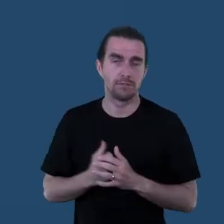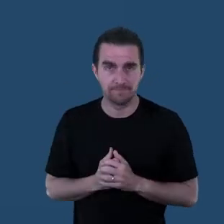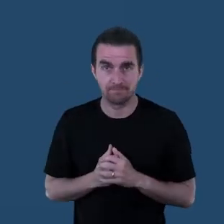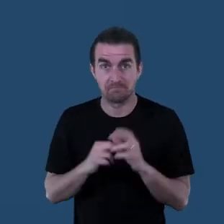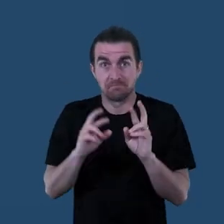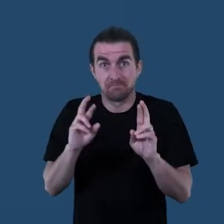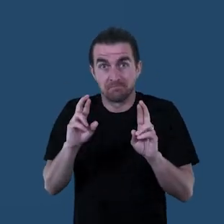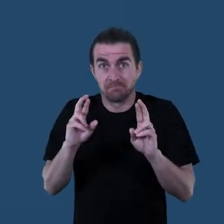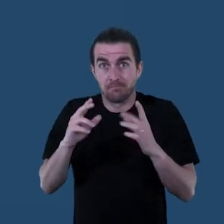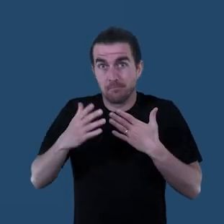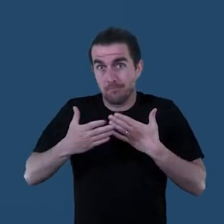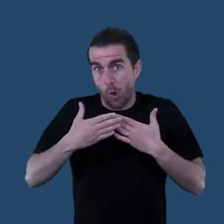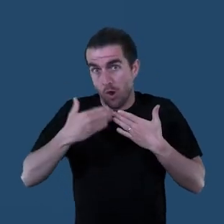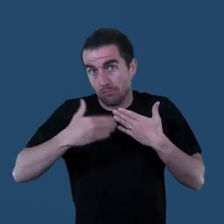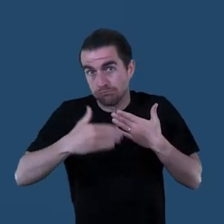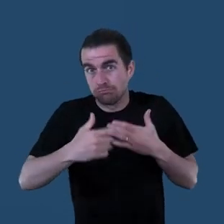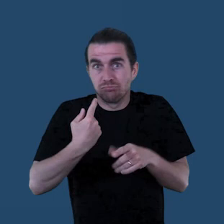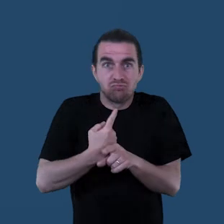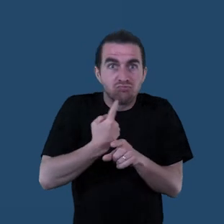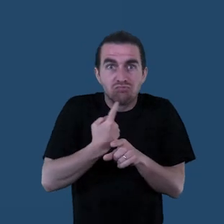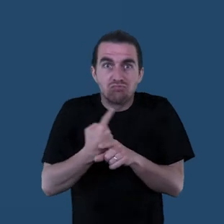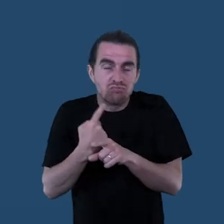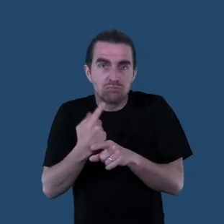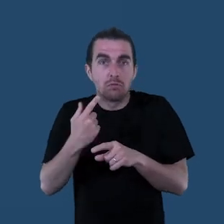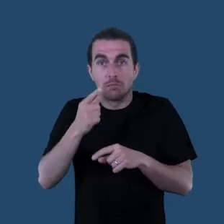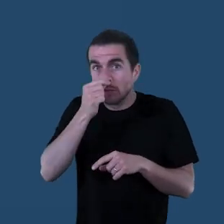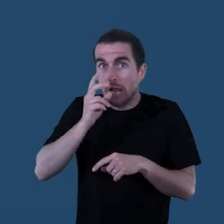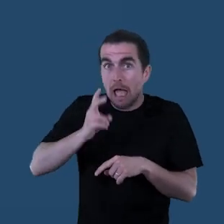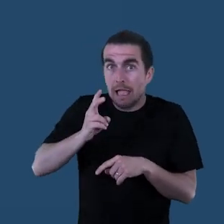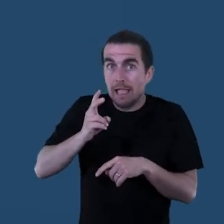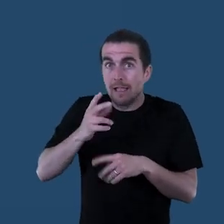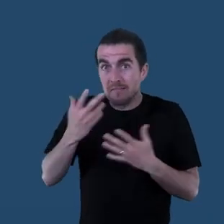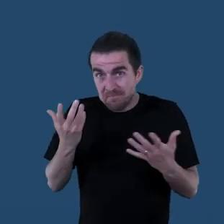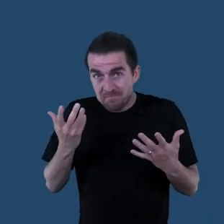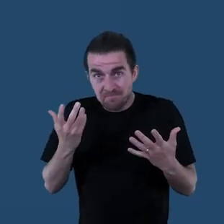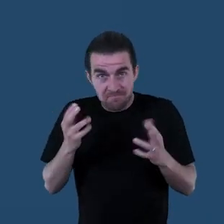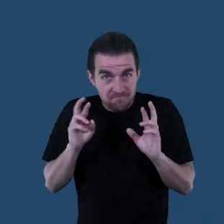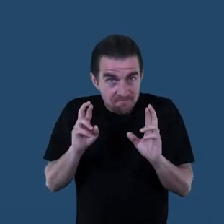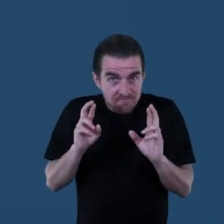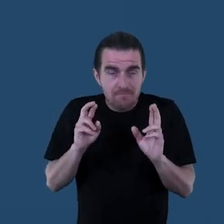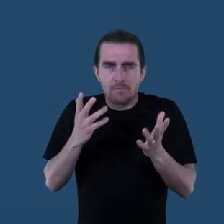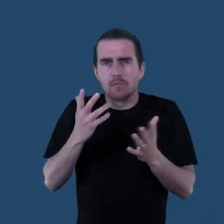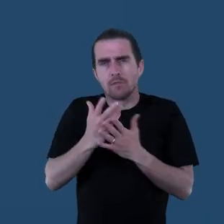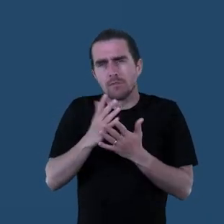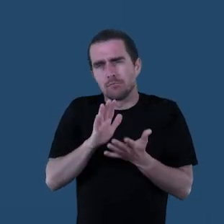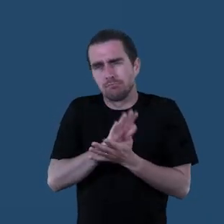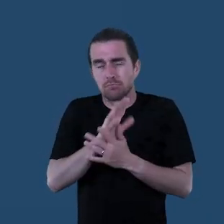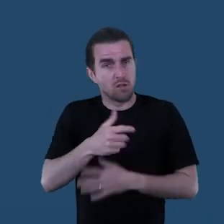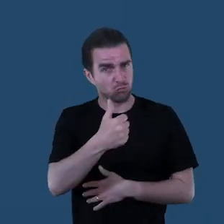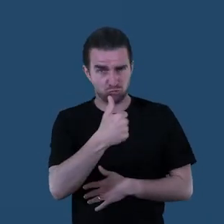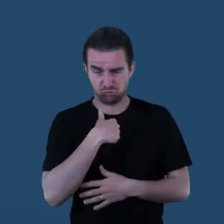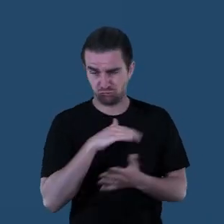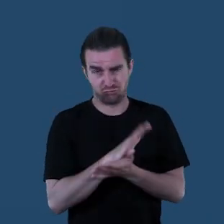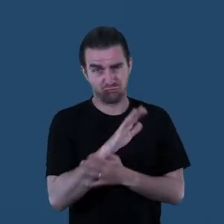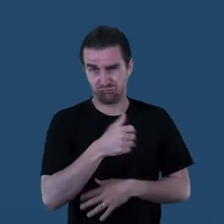And hopefully, we've got plenty more to talk about in another meetup in the future, I'm sure. Thanks, it was a pleasure, Alastair,